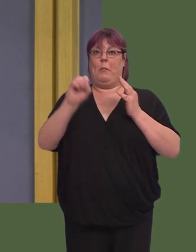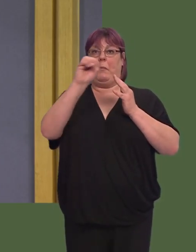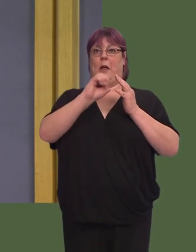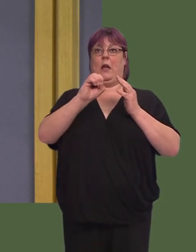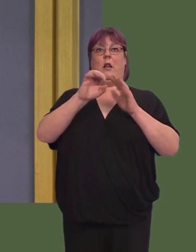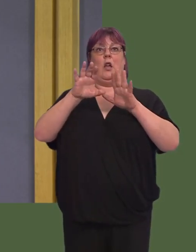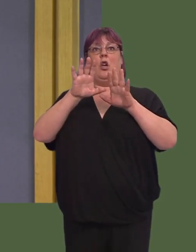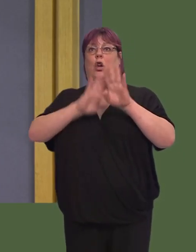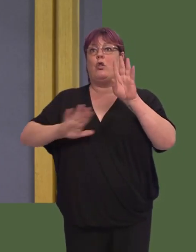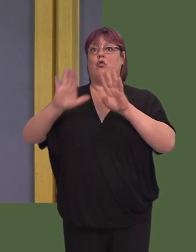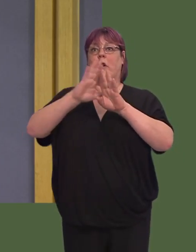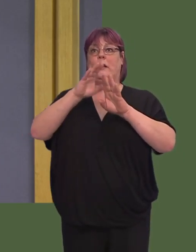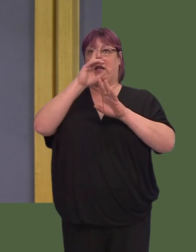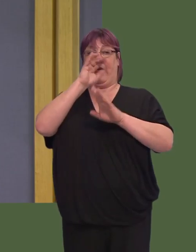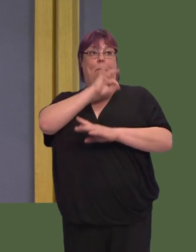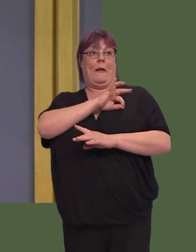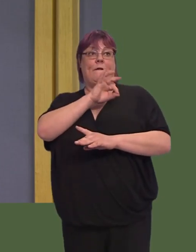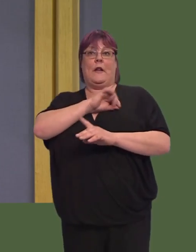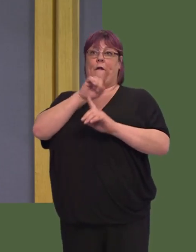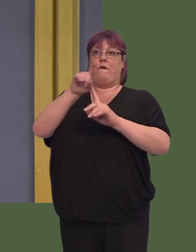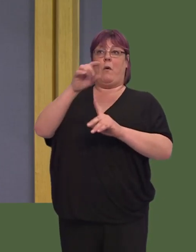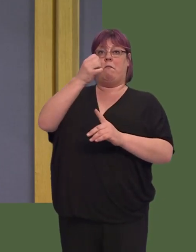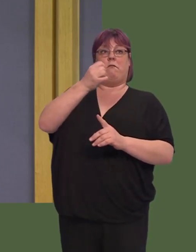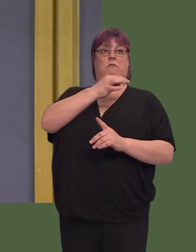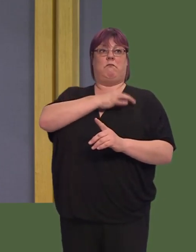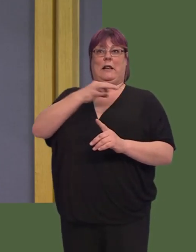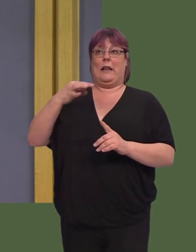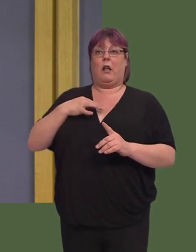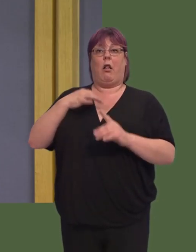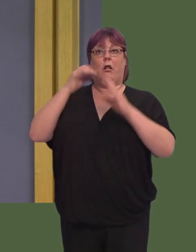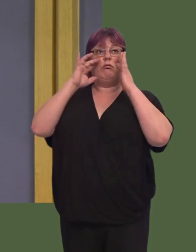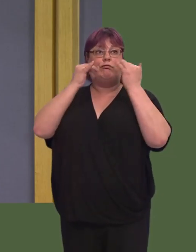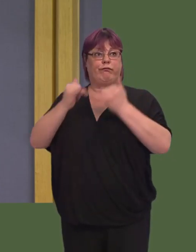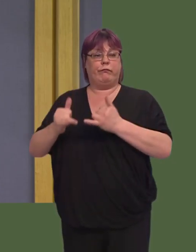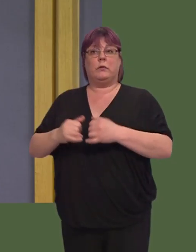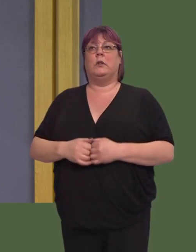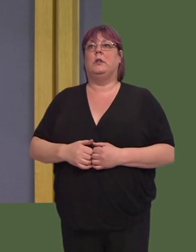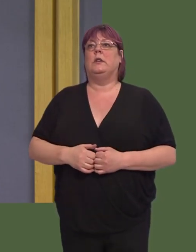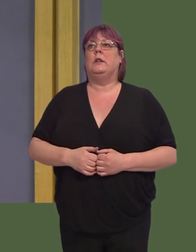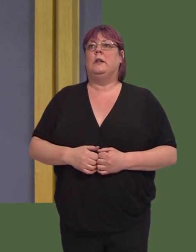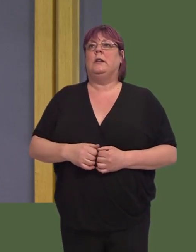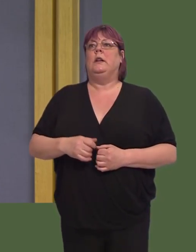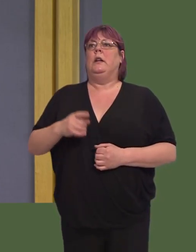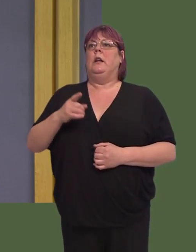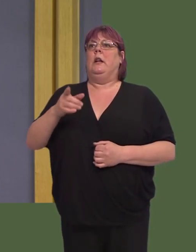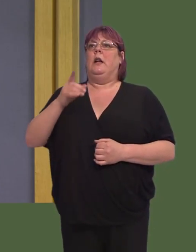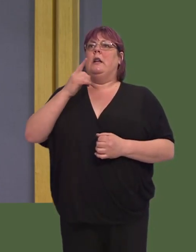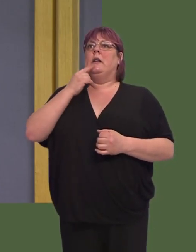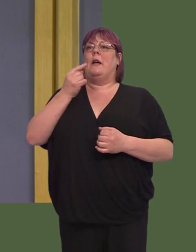to have reassurance from the leader of the houseó. And this isn't something you can achieve, by the way, through free and unfettered access;